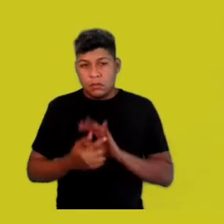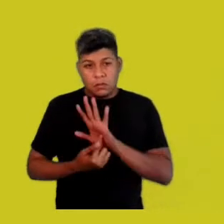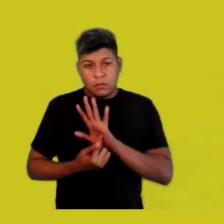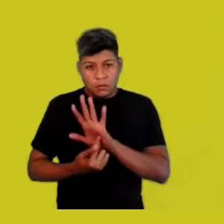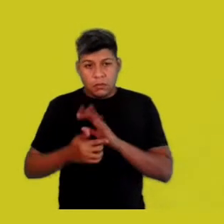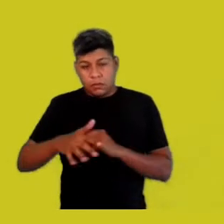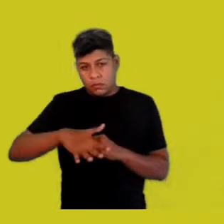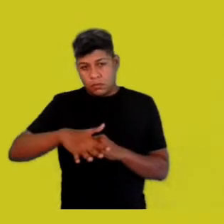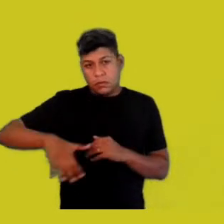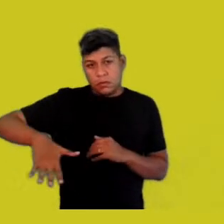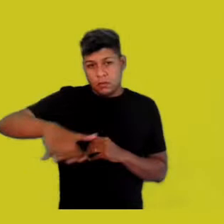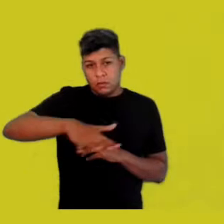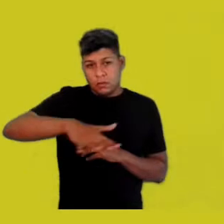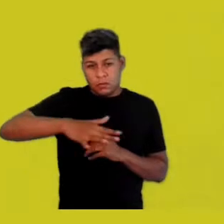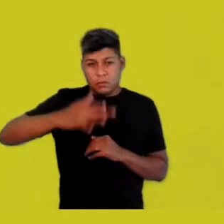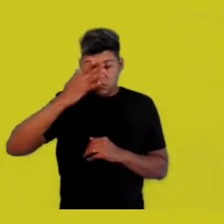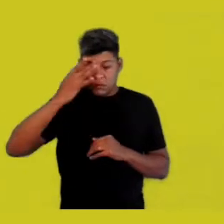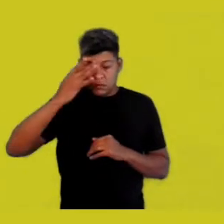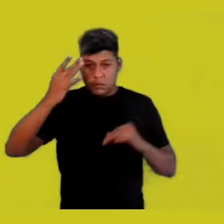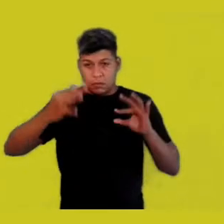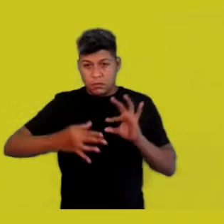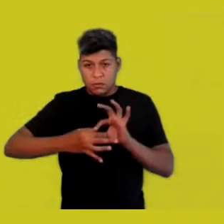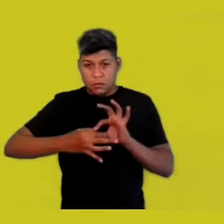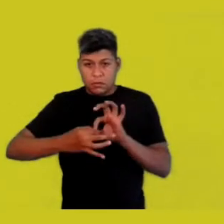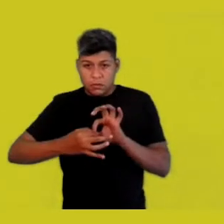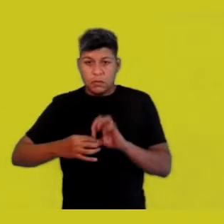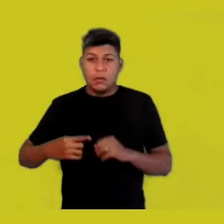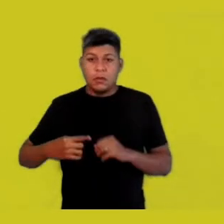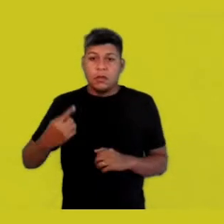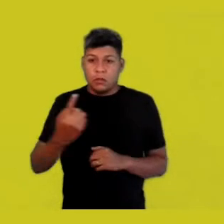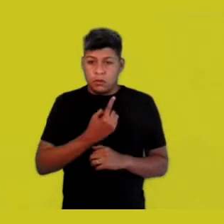of the allied and of our responsibility